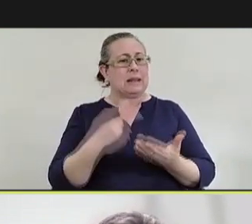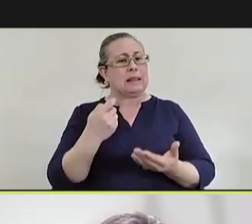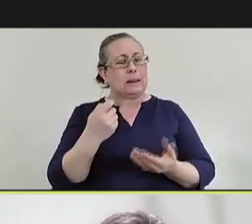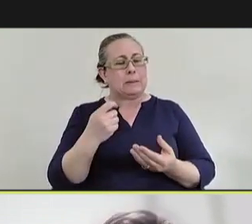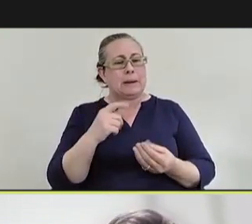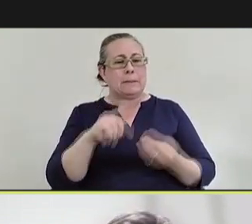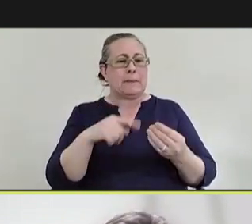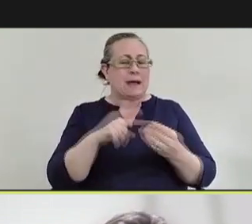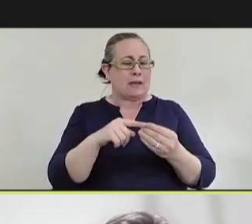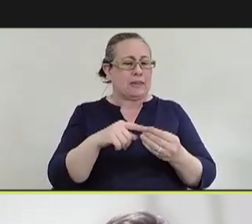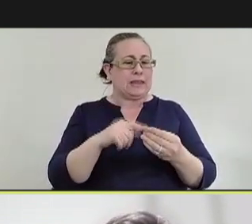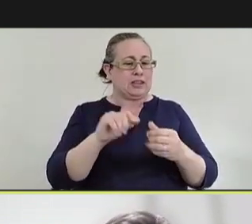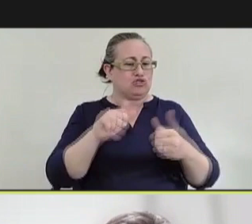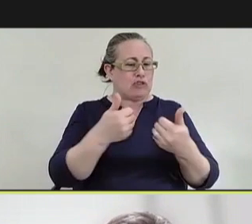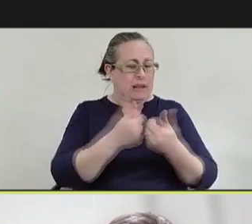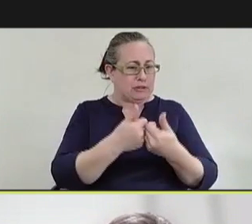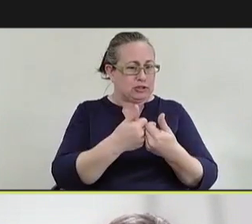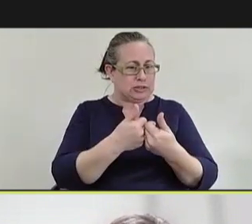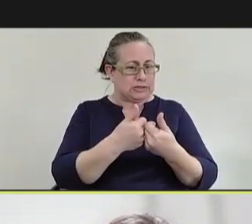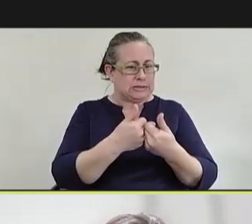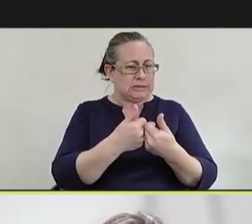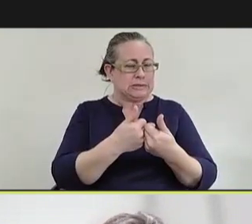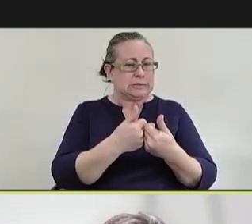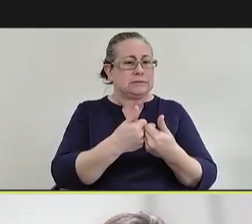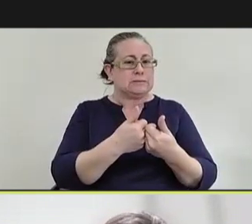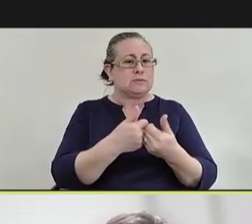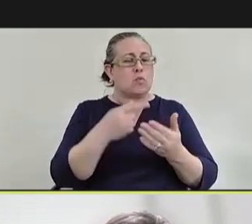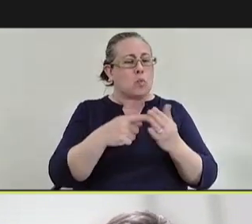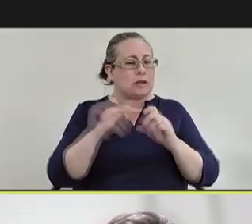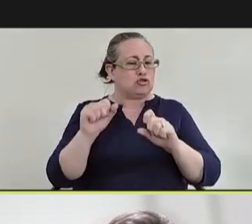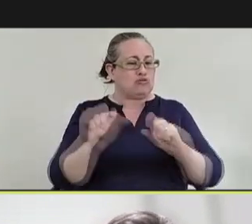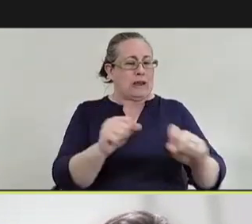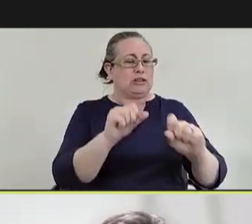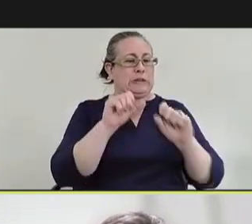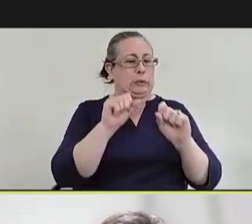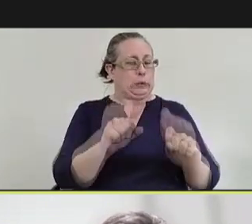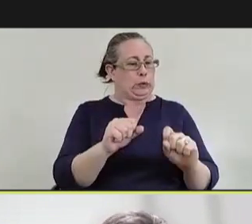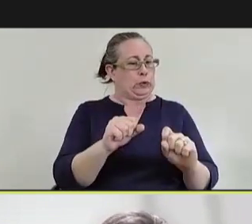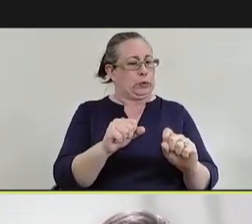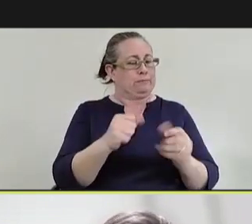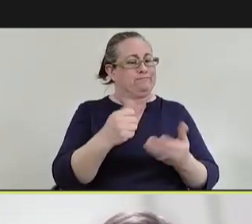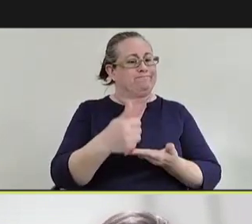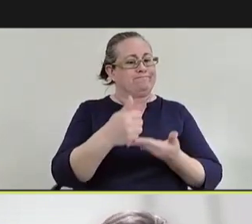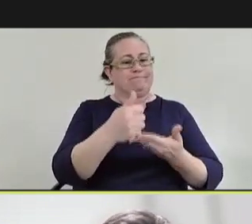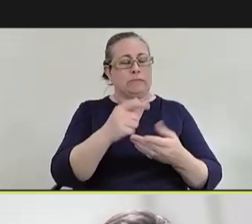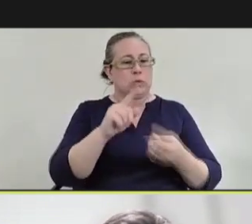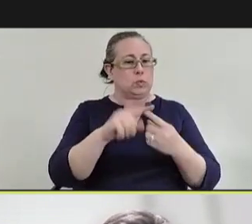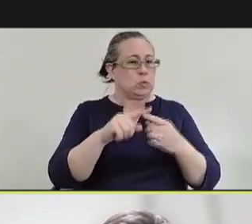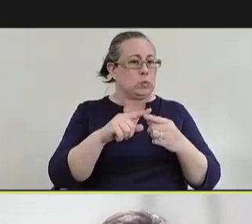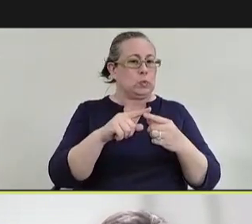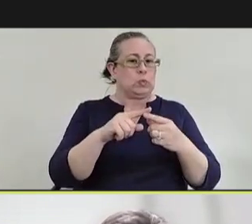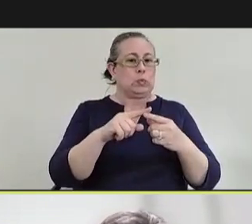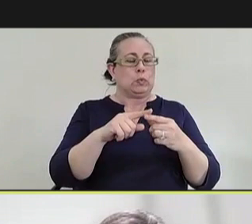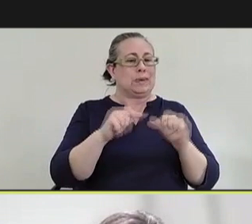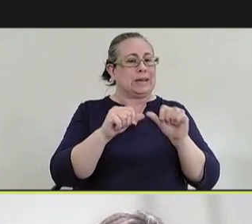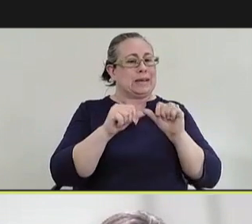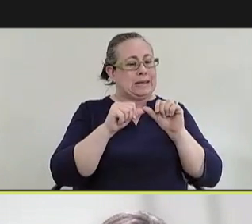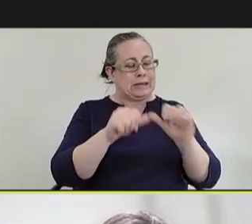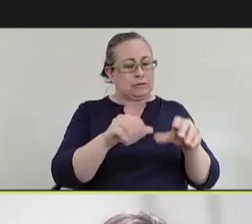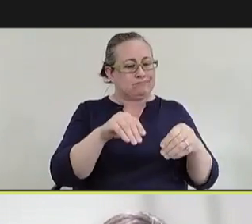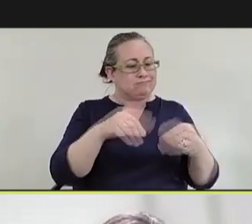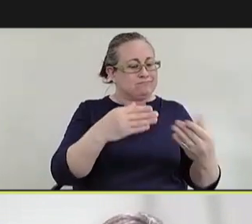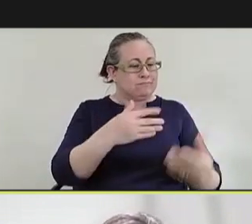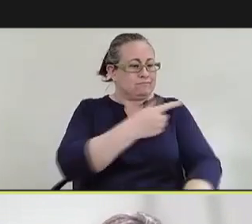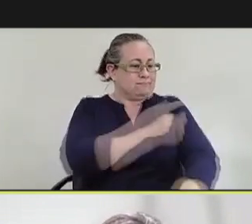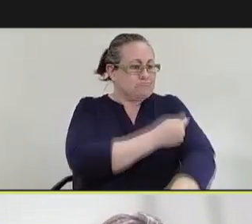challenges and what strategies could be useful to continue to vaccinate pregnant people. The next